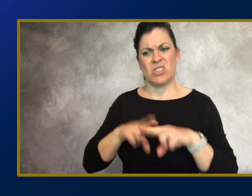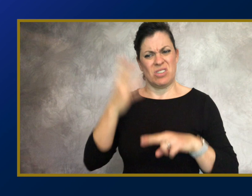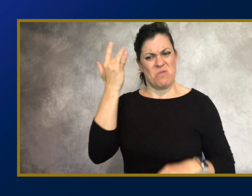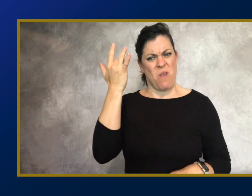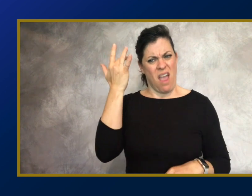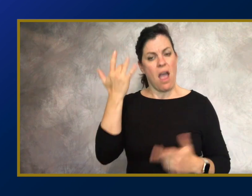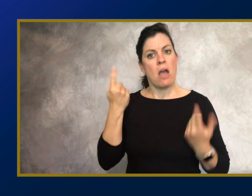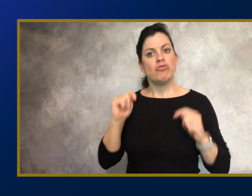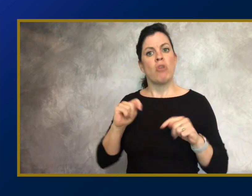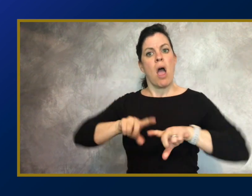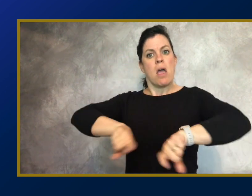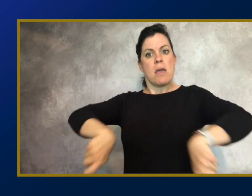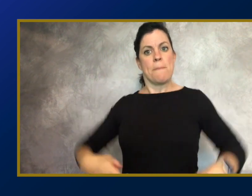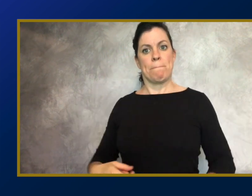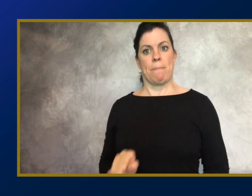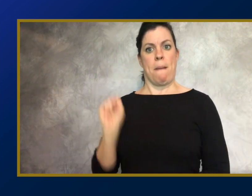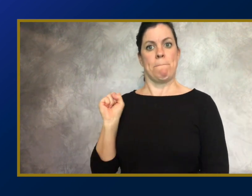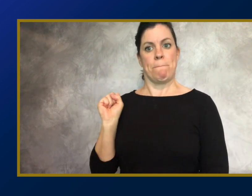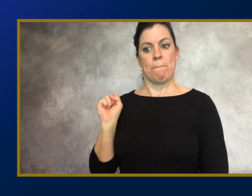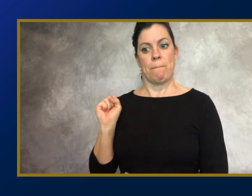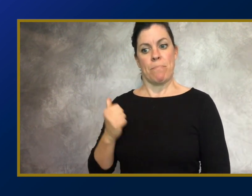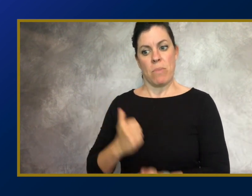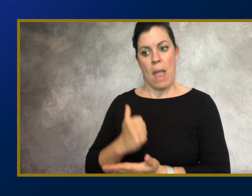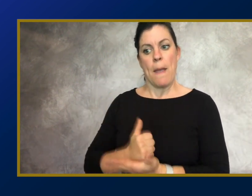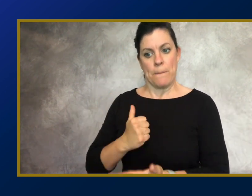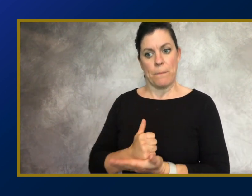strength have a harder time writing. Again, trying to balance your core, hold yourself